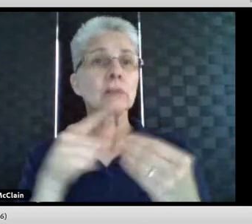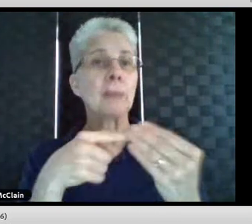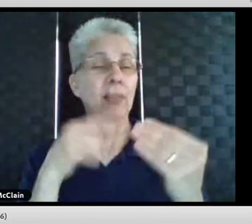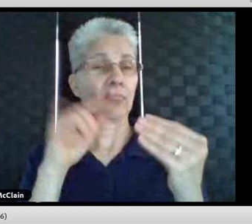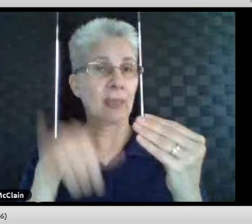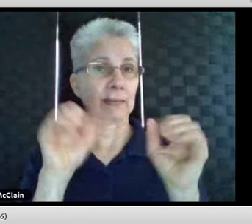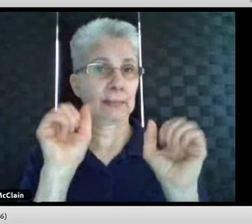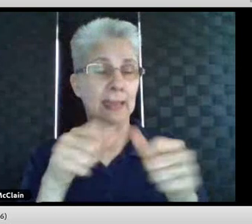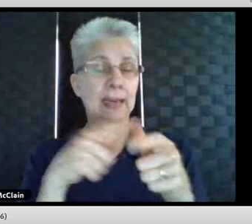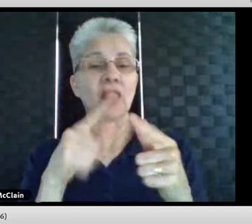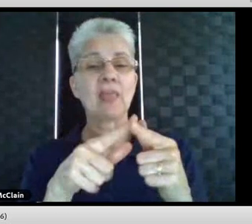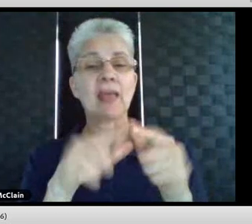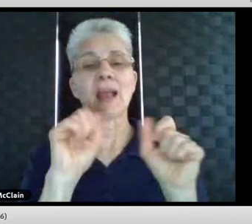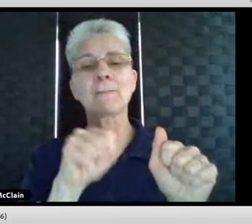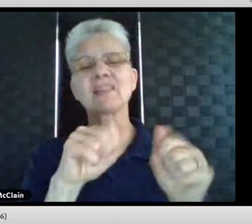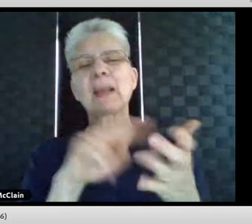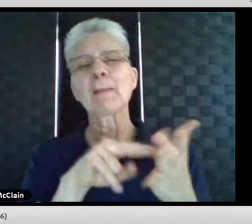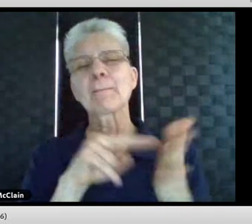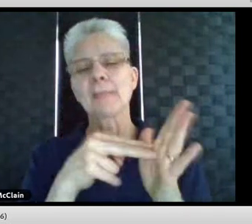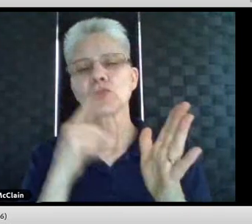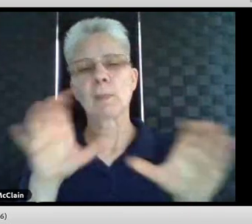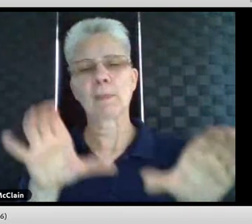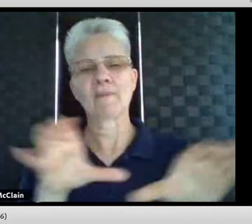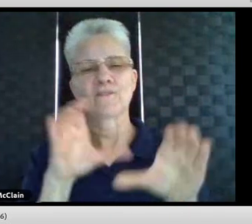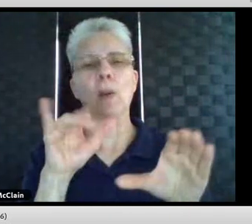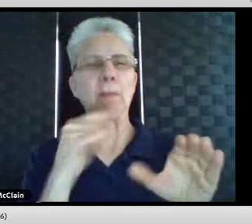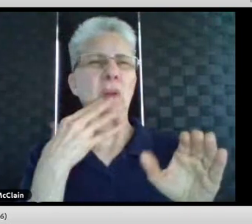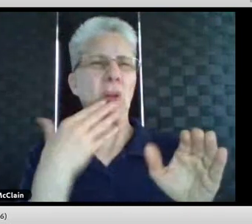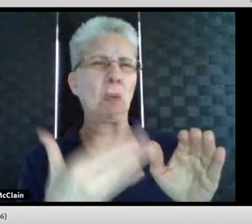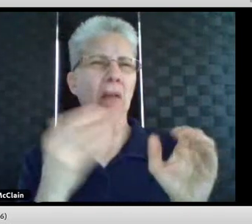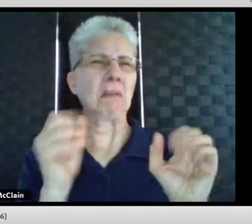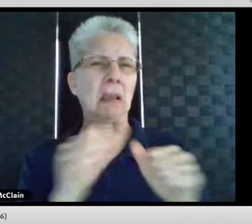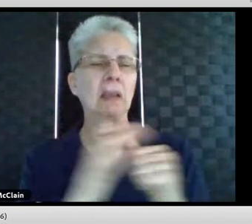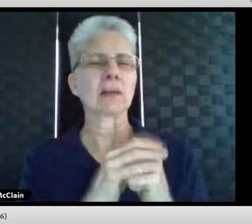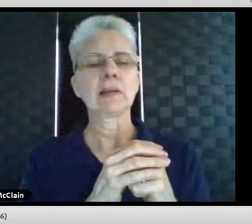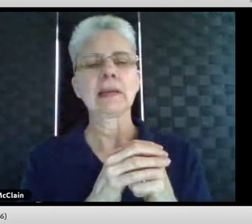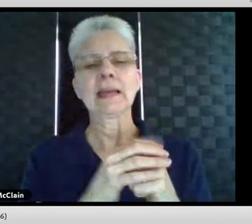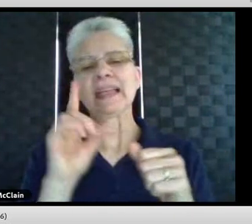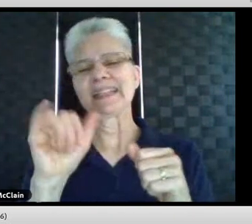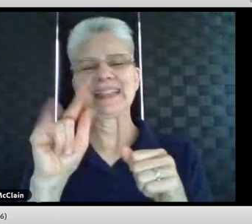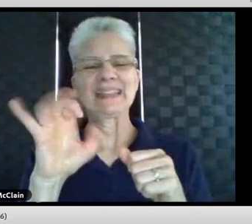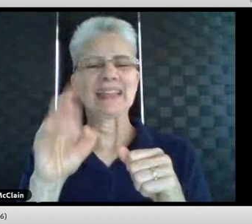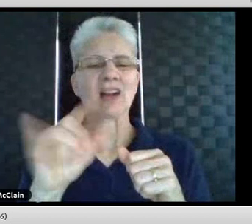and then ability means you can perform it pretty well, and then detailed is, like, somebody like me